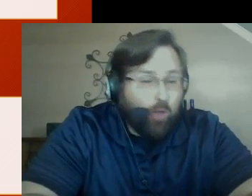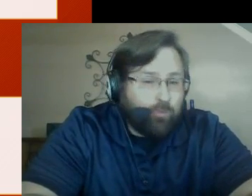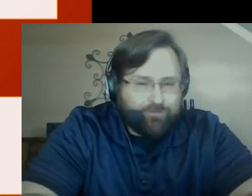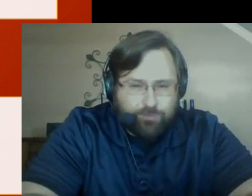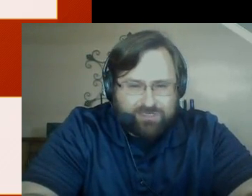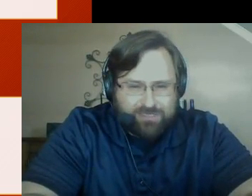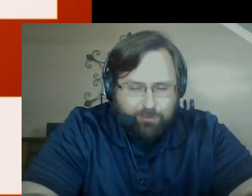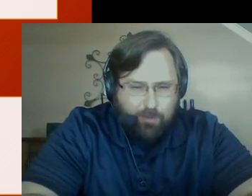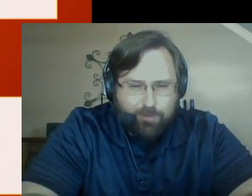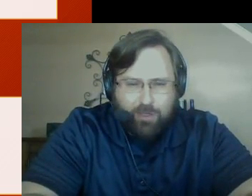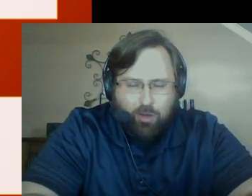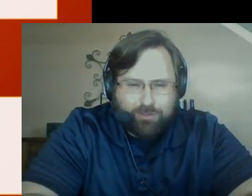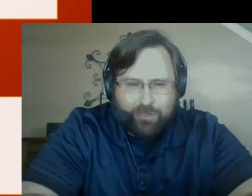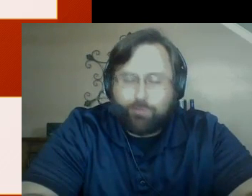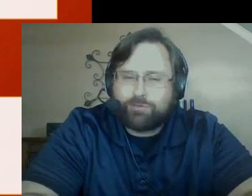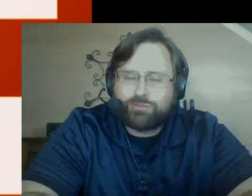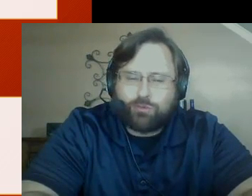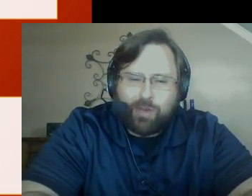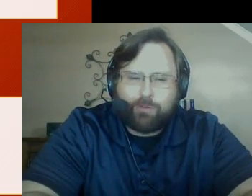are helping verbs as they were probably called in your middle school grammar